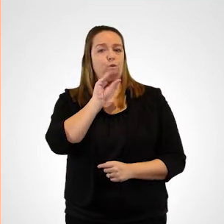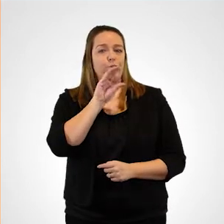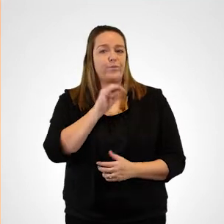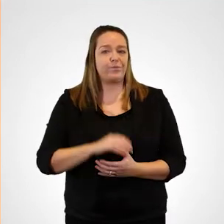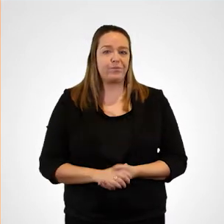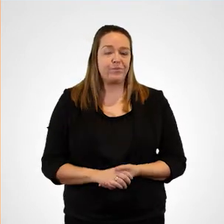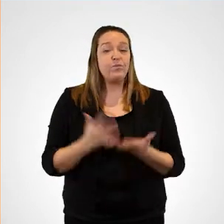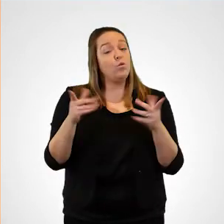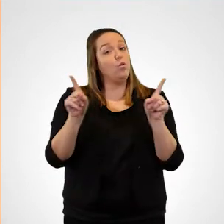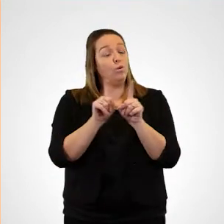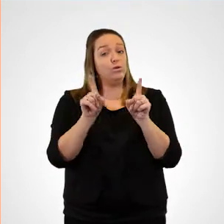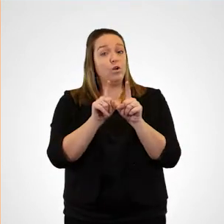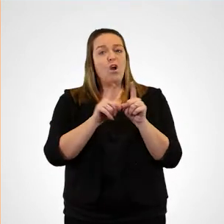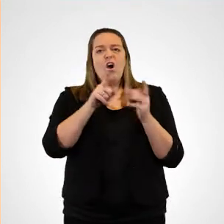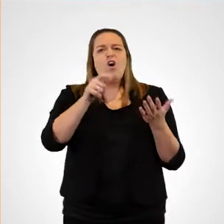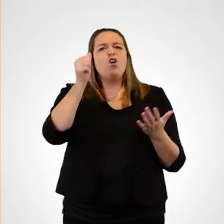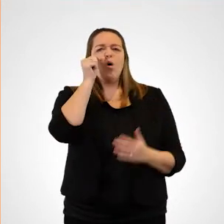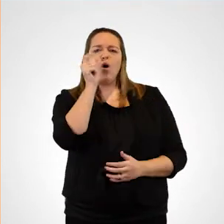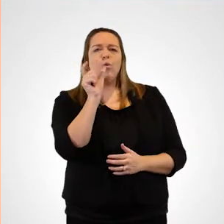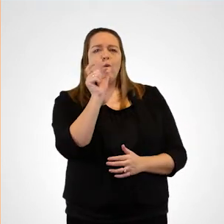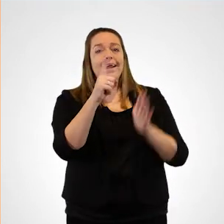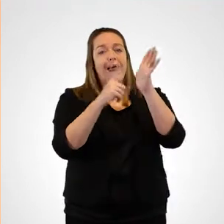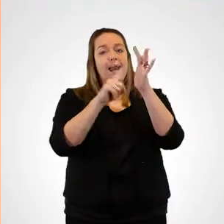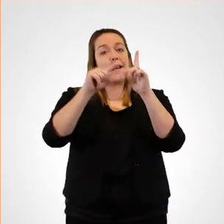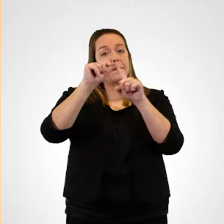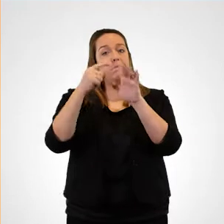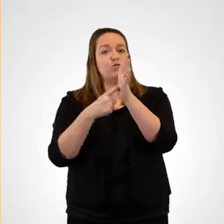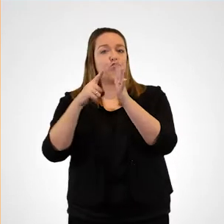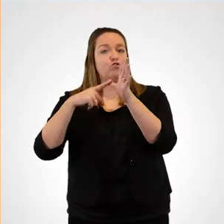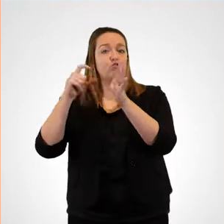You almost certainly know the term lipreading,